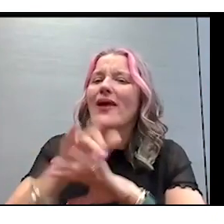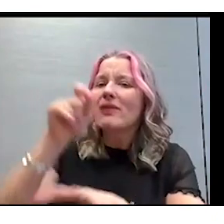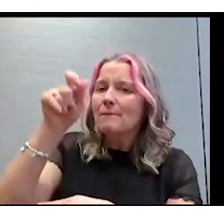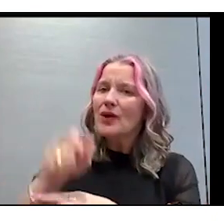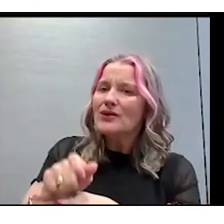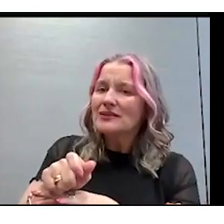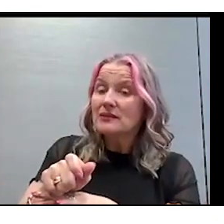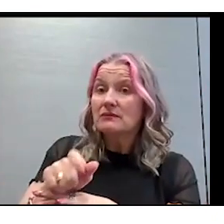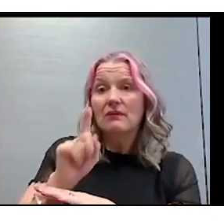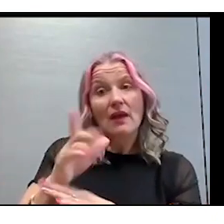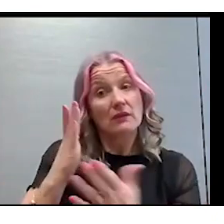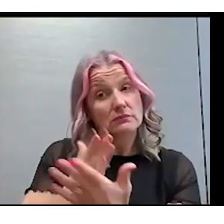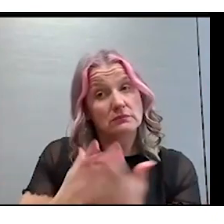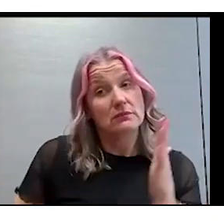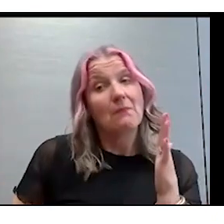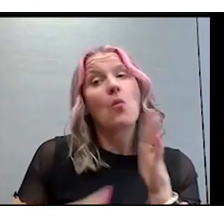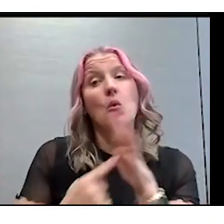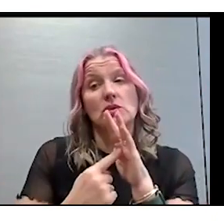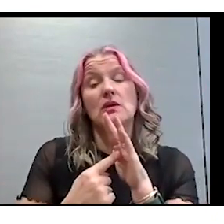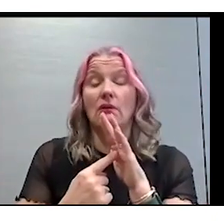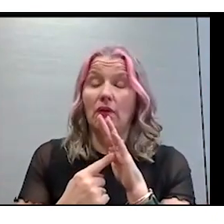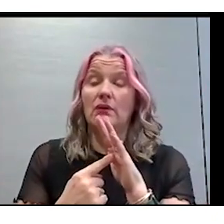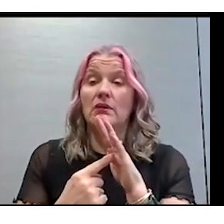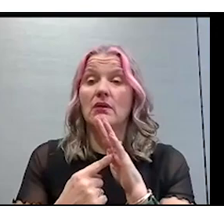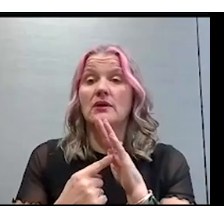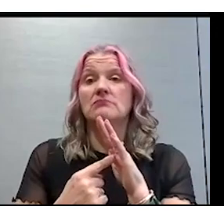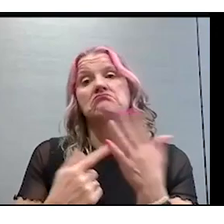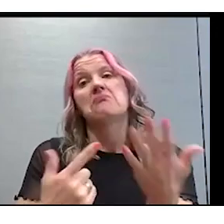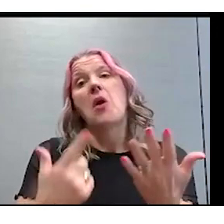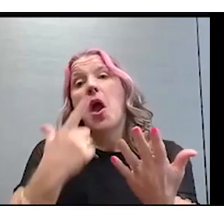And, and that's very important because otherwise there might be